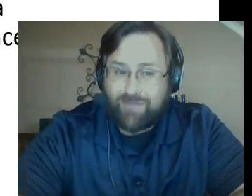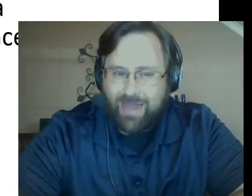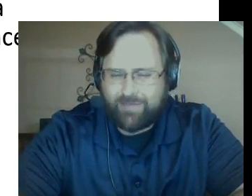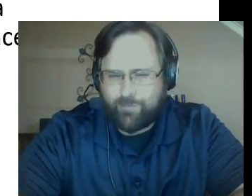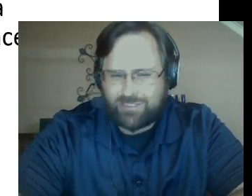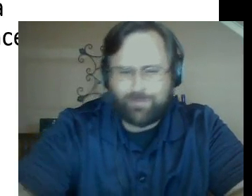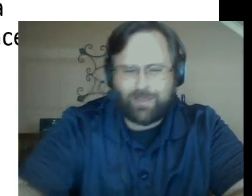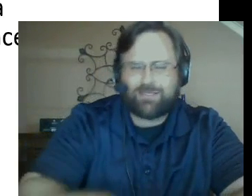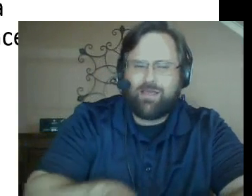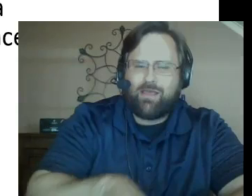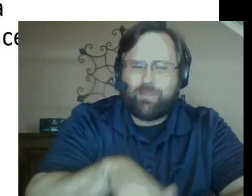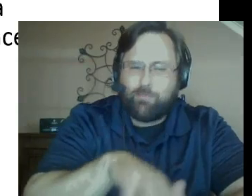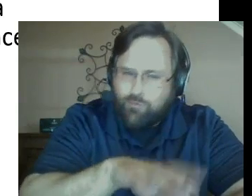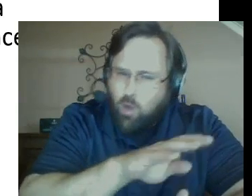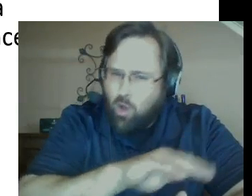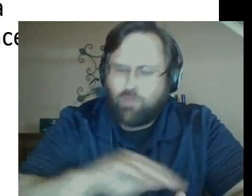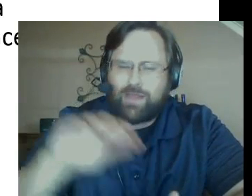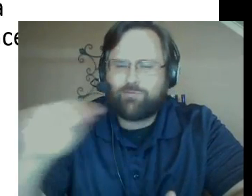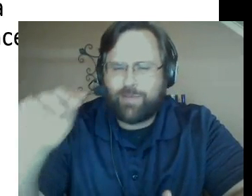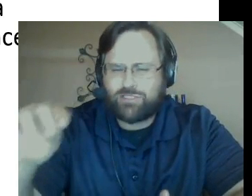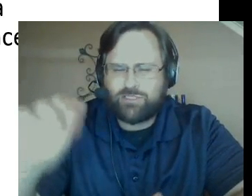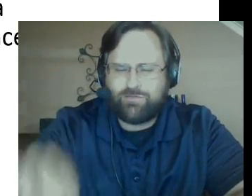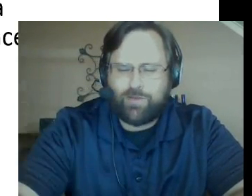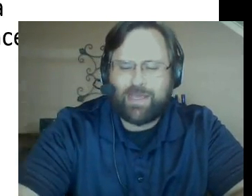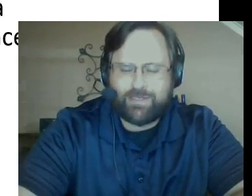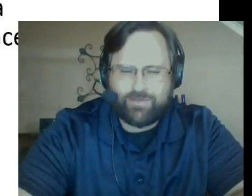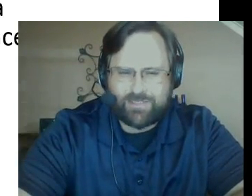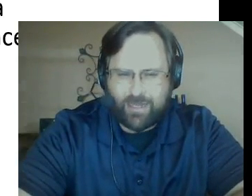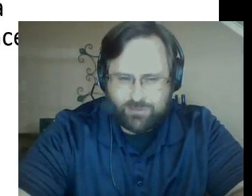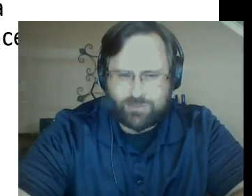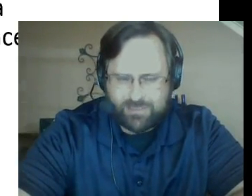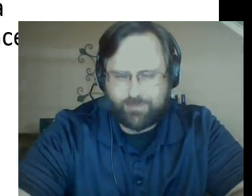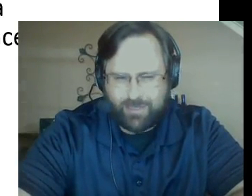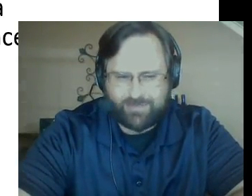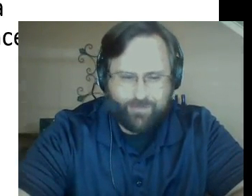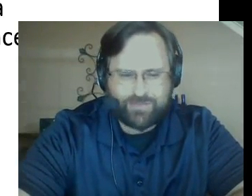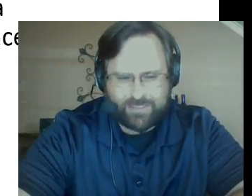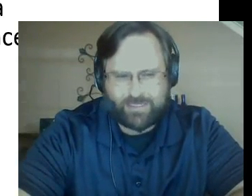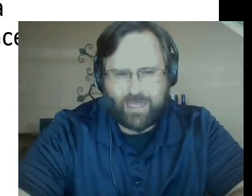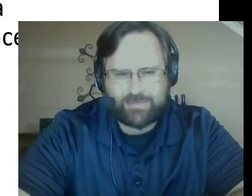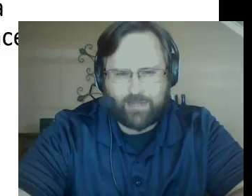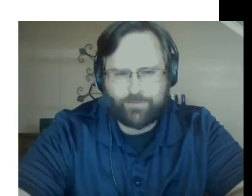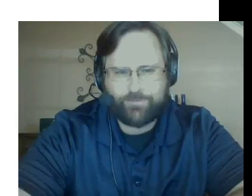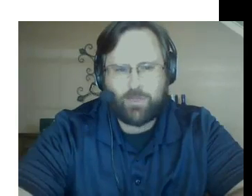information because they move all that information to the very end of the sentence which is the place of emphasis in ASL